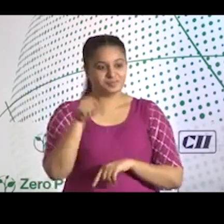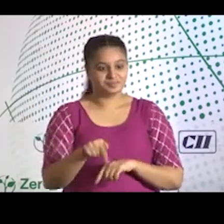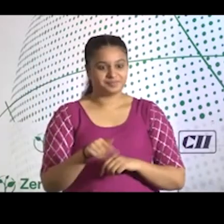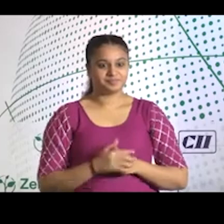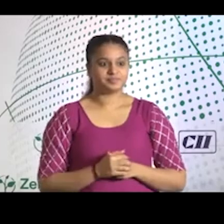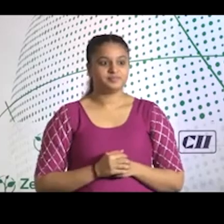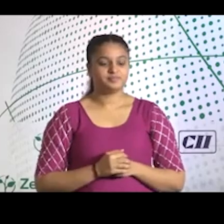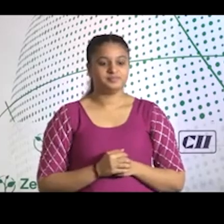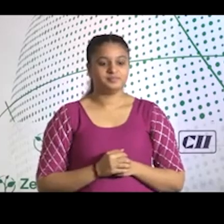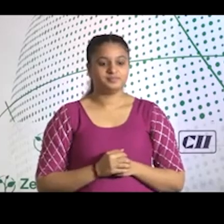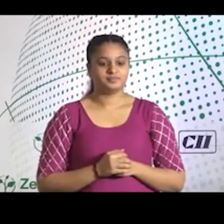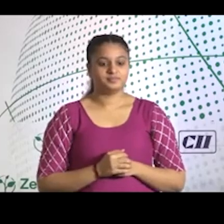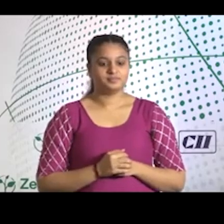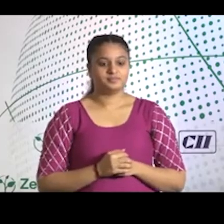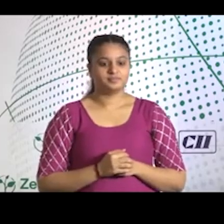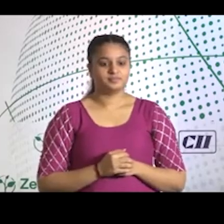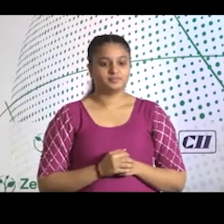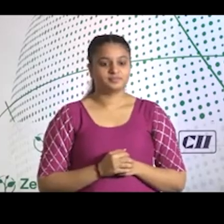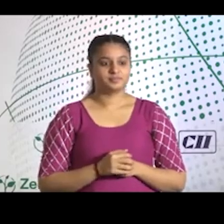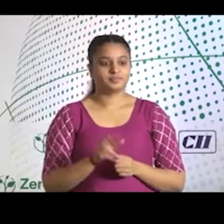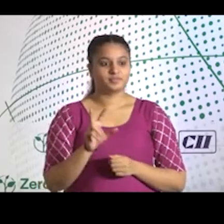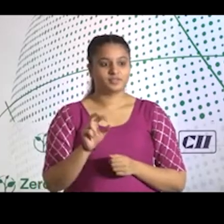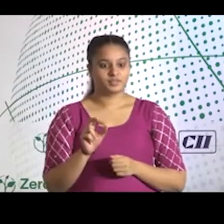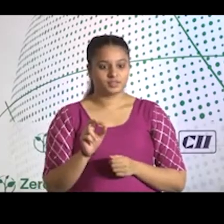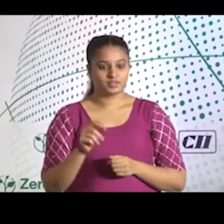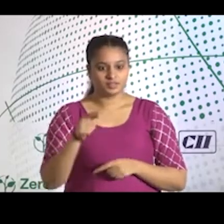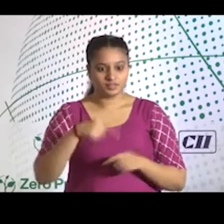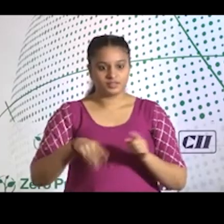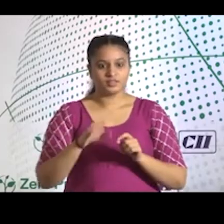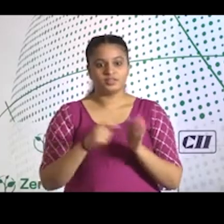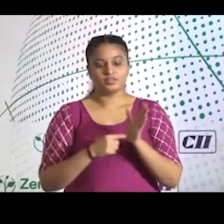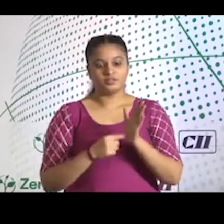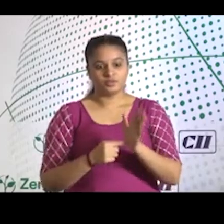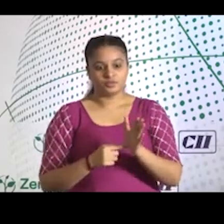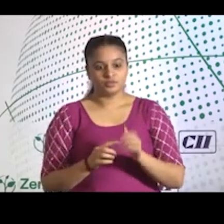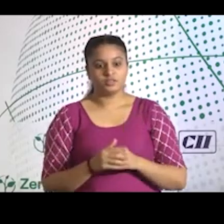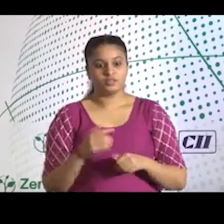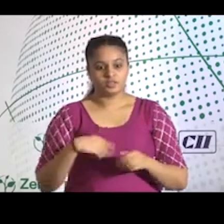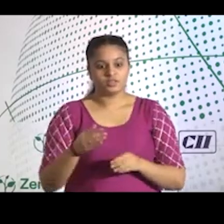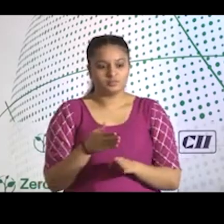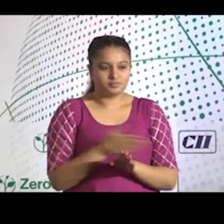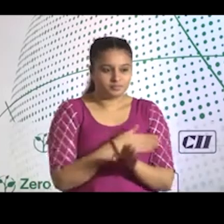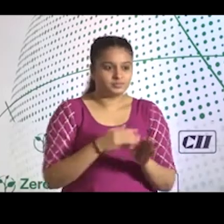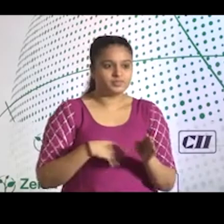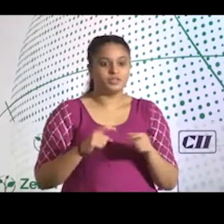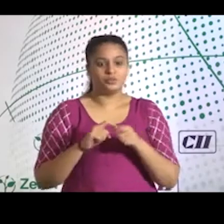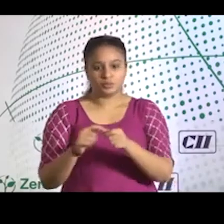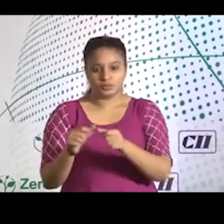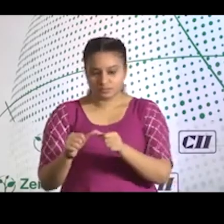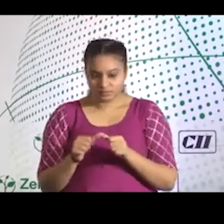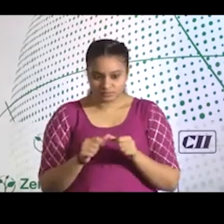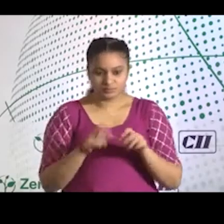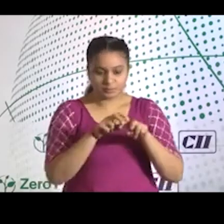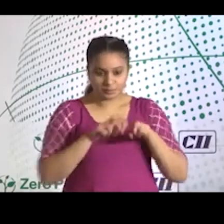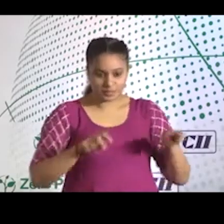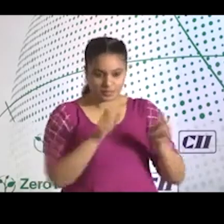I'm going to jump right in and set some context before I direct some questions to our panelists.